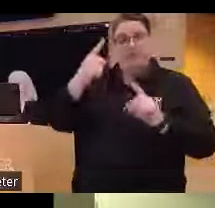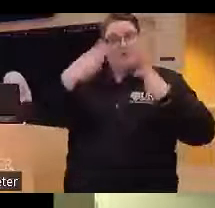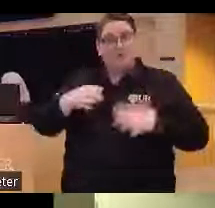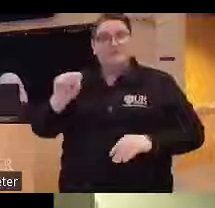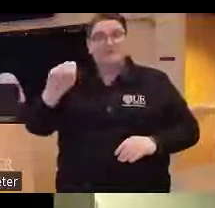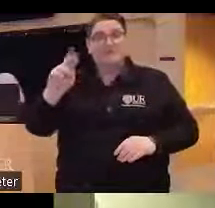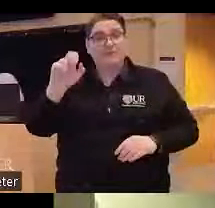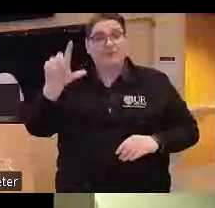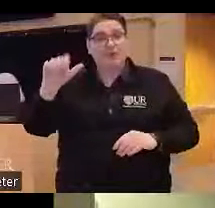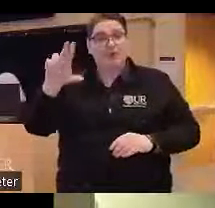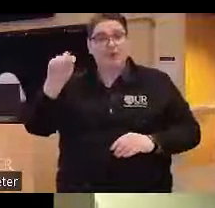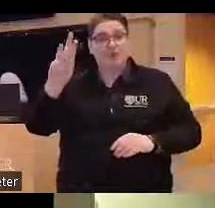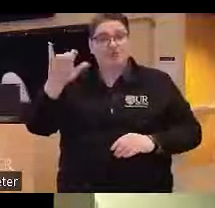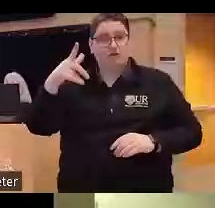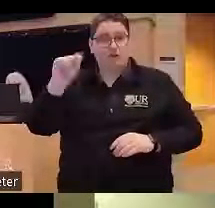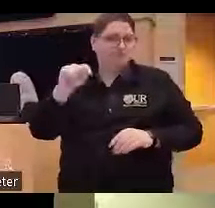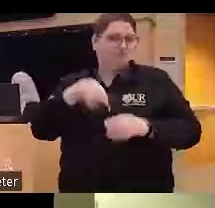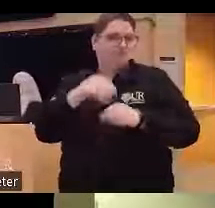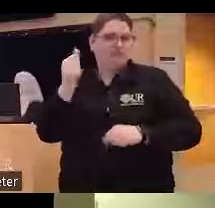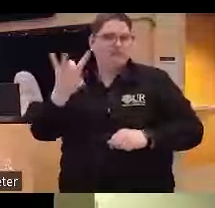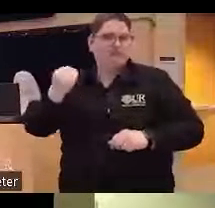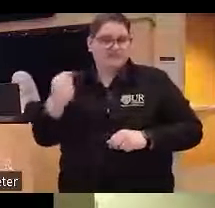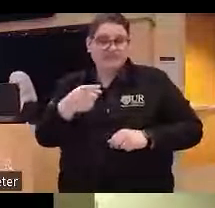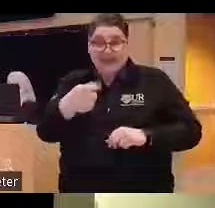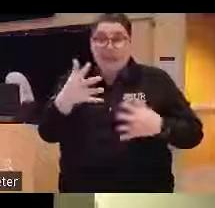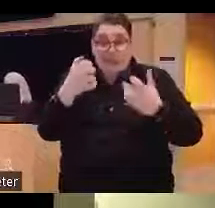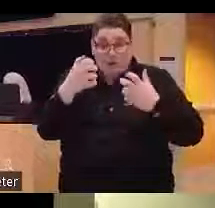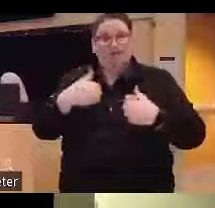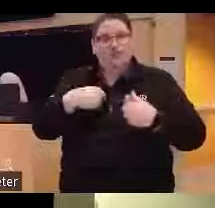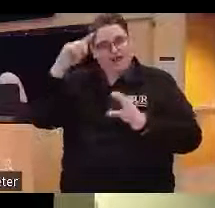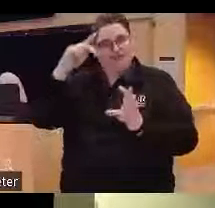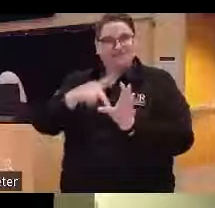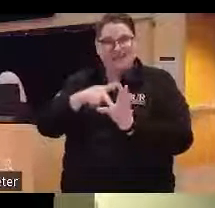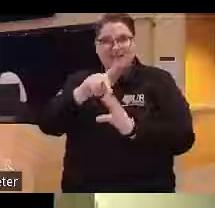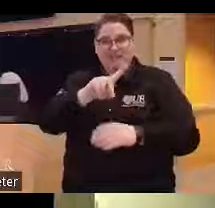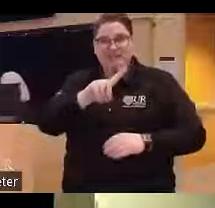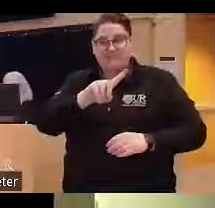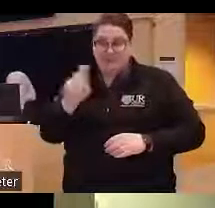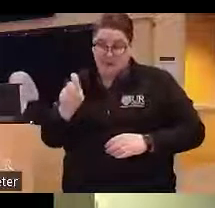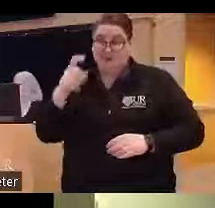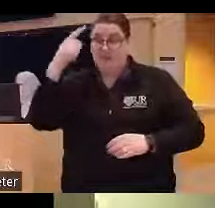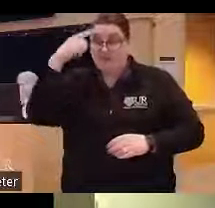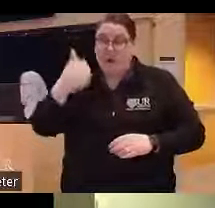1850s who wanted to have a psychiatric diagnosis for slaves who ran away and he was going to call